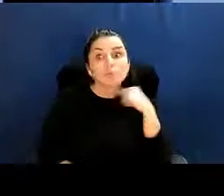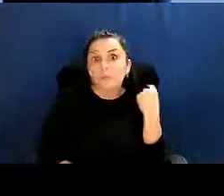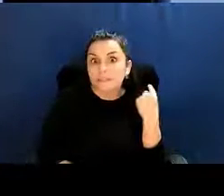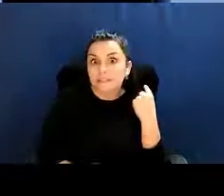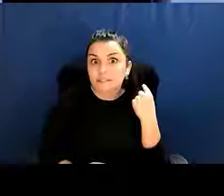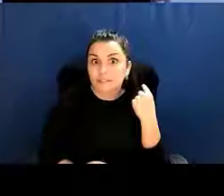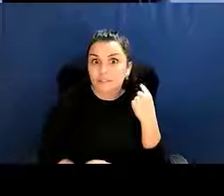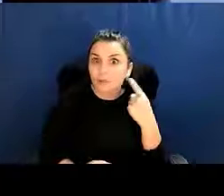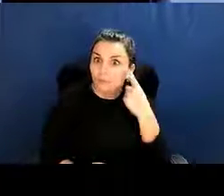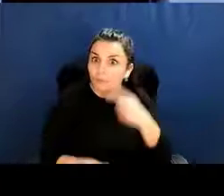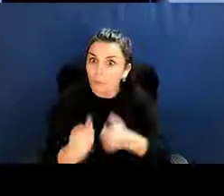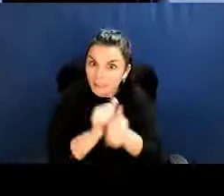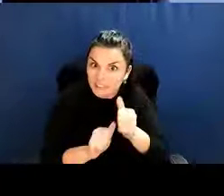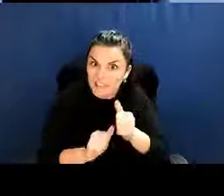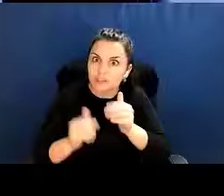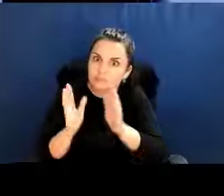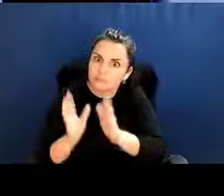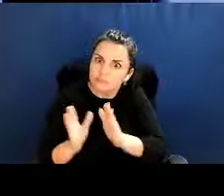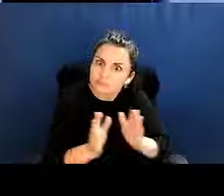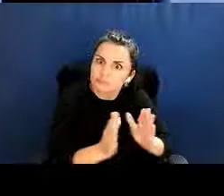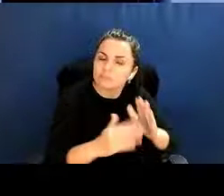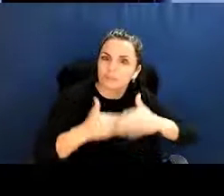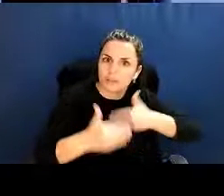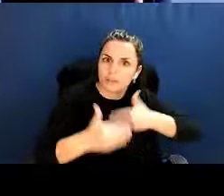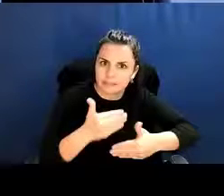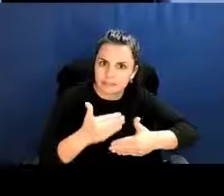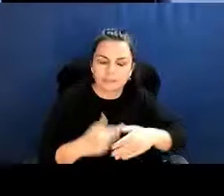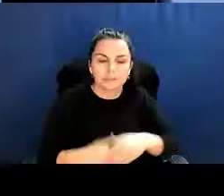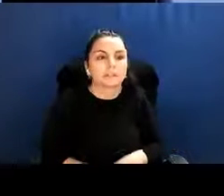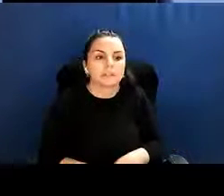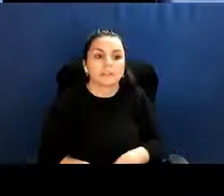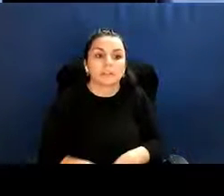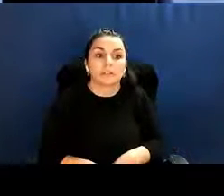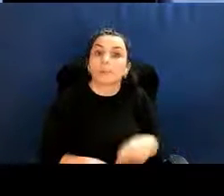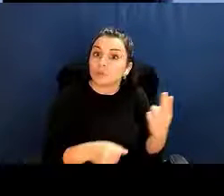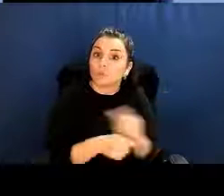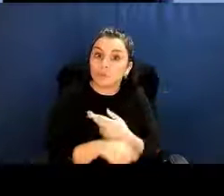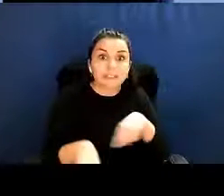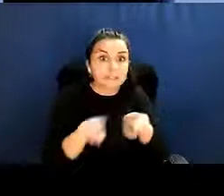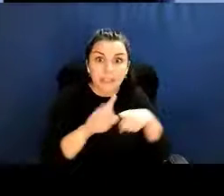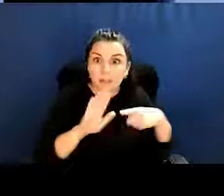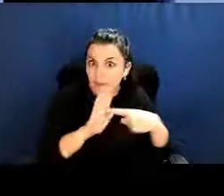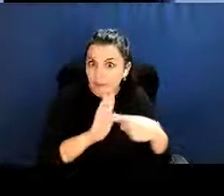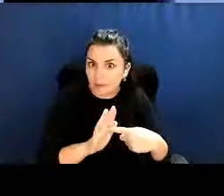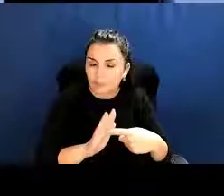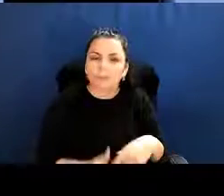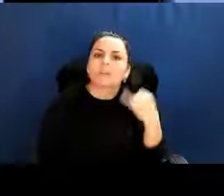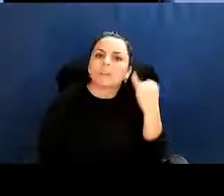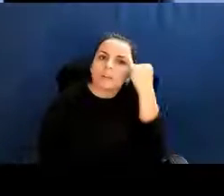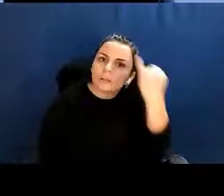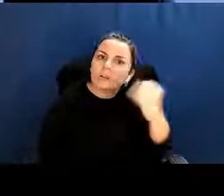So again, to stay with our example, we should consider the risk posed by the saliva collection,